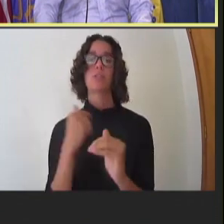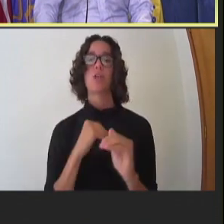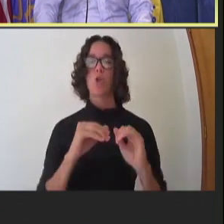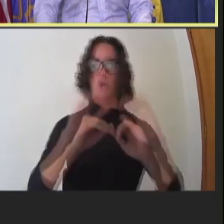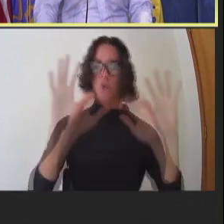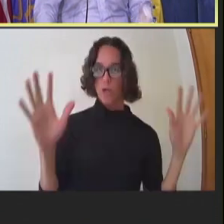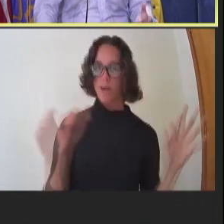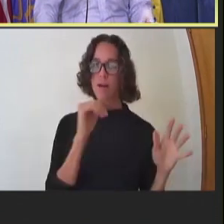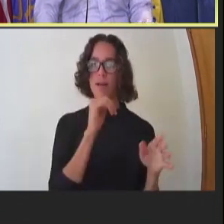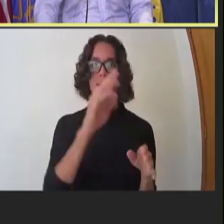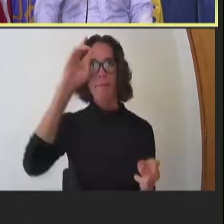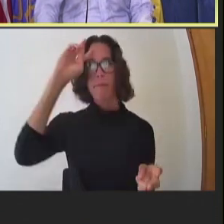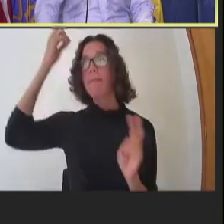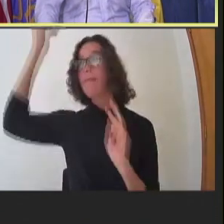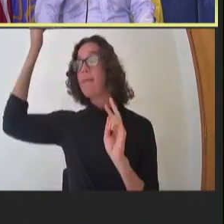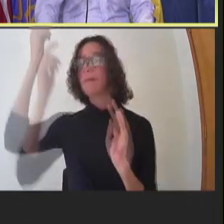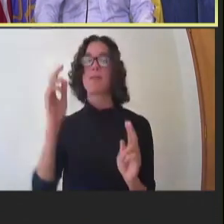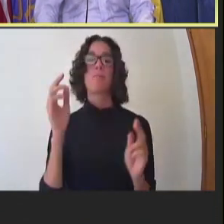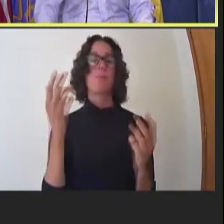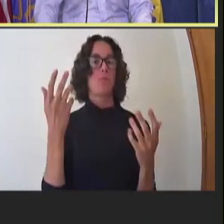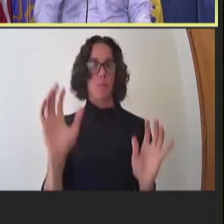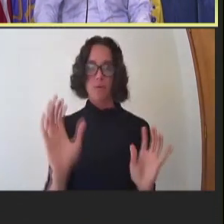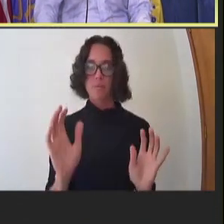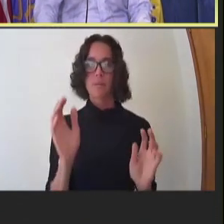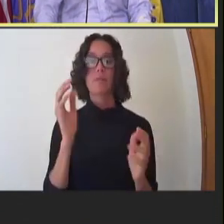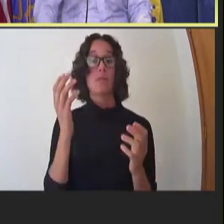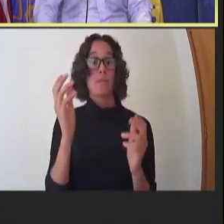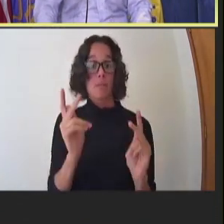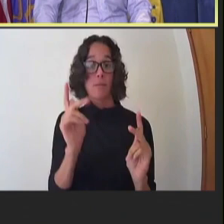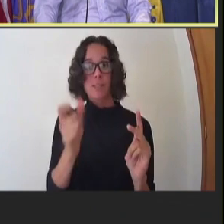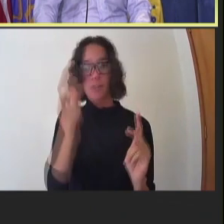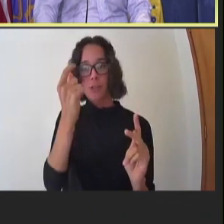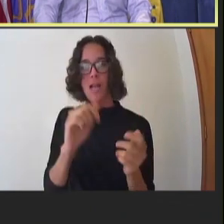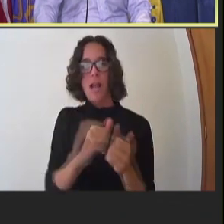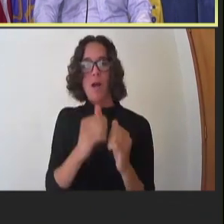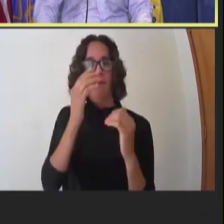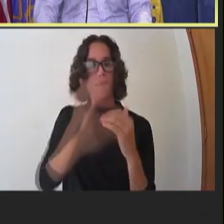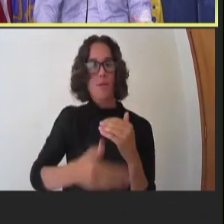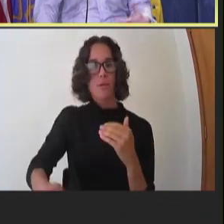understand how future information could change the impact and the assumptions behind the model.